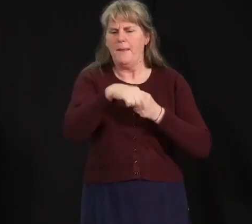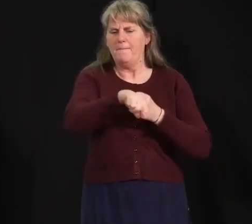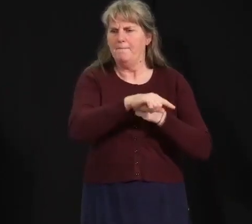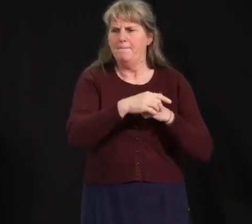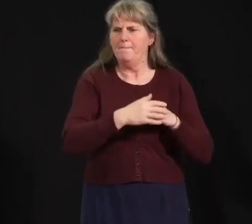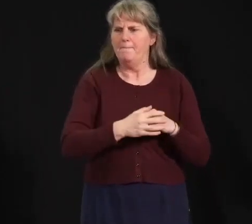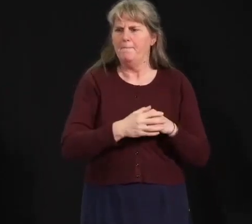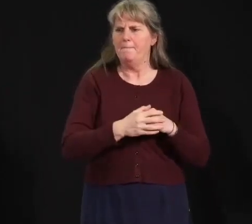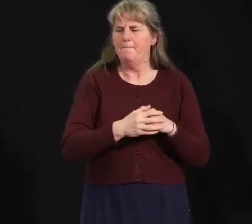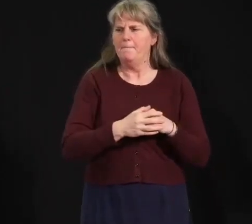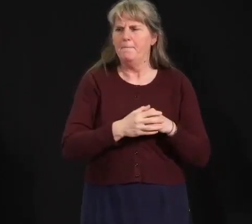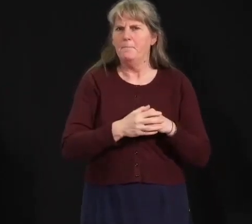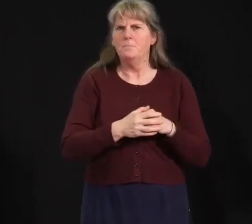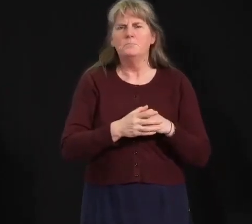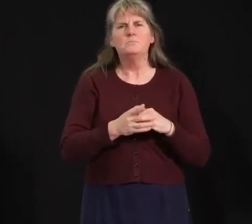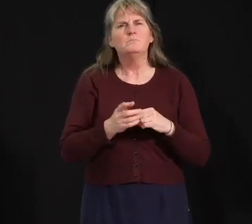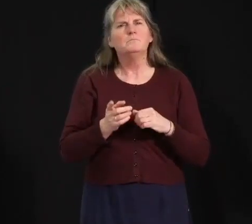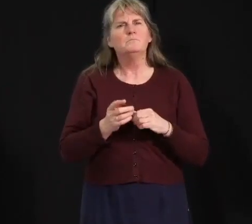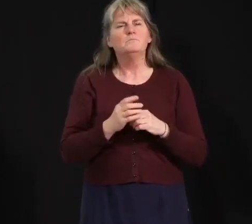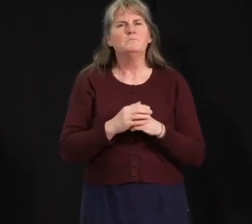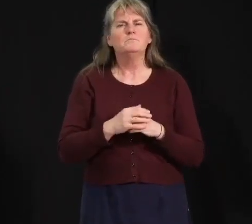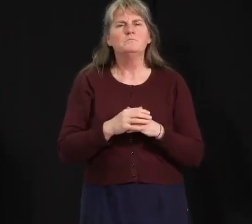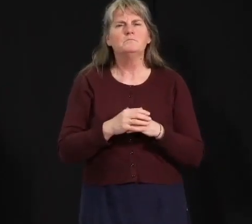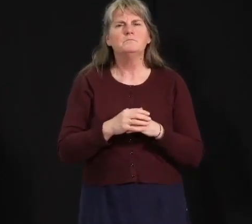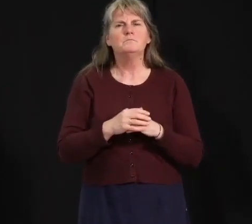What is being done for the vulnerable population in terms